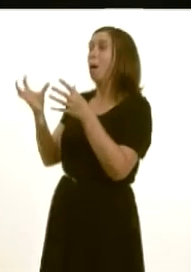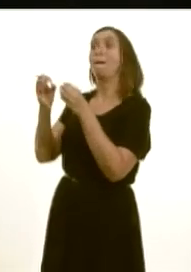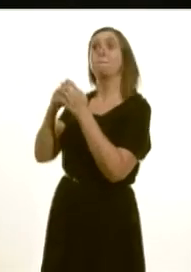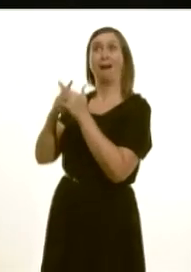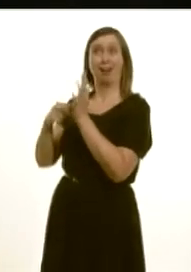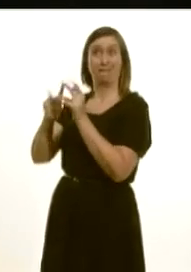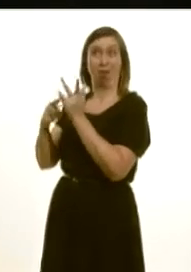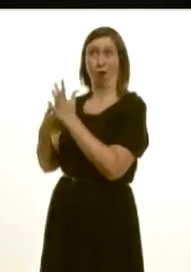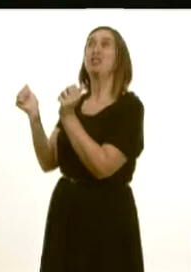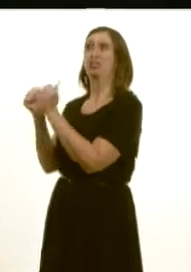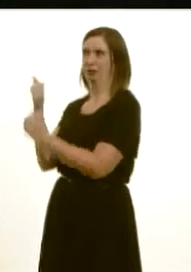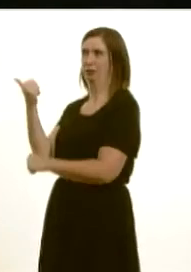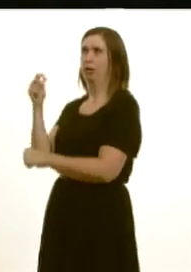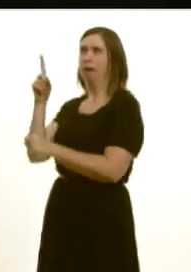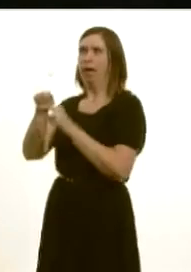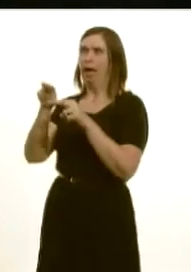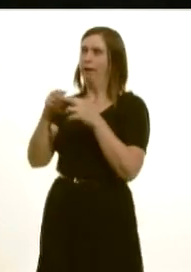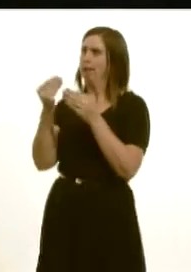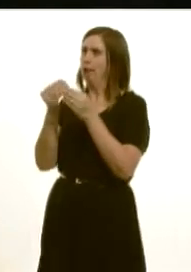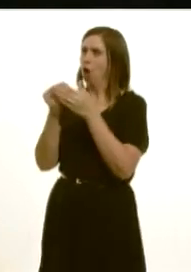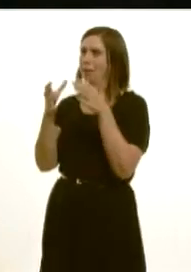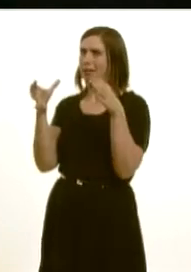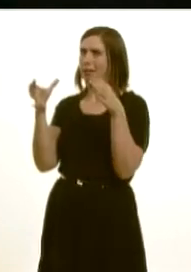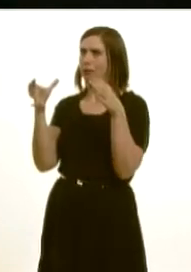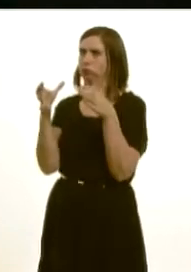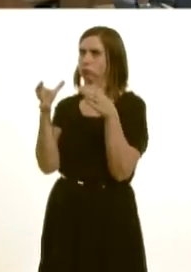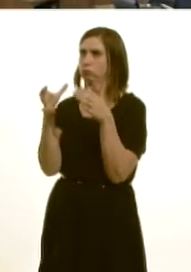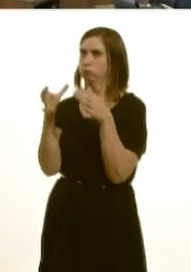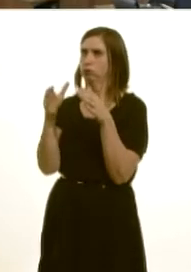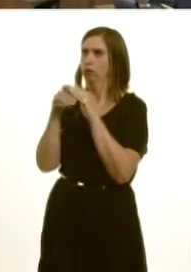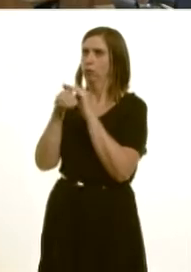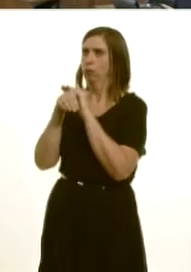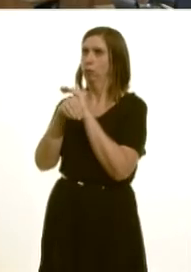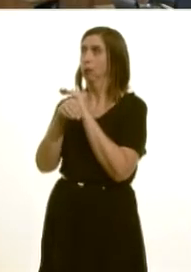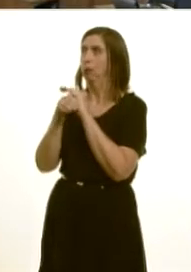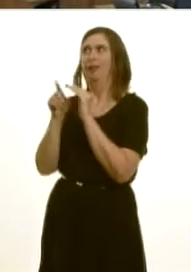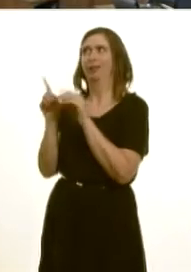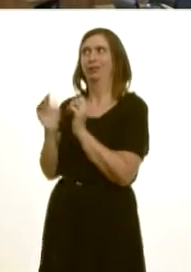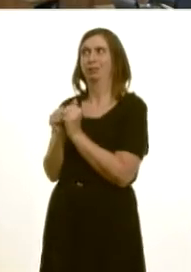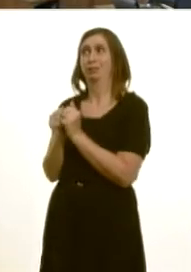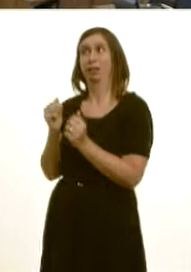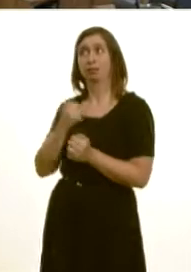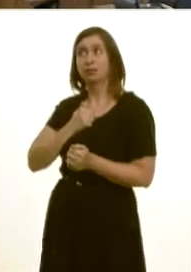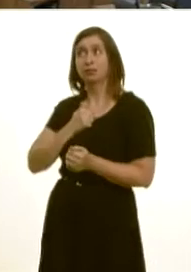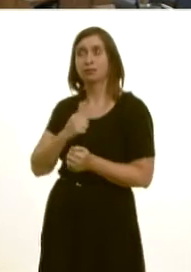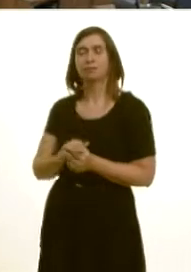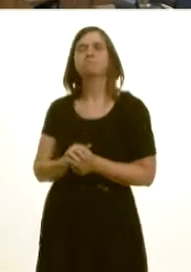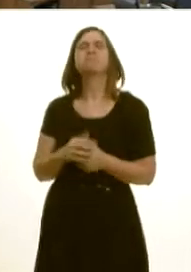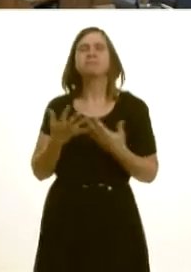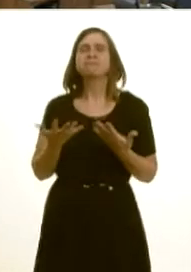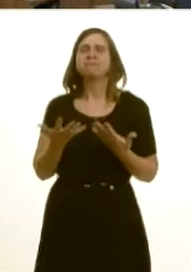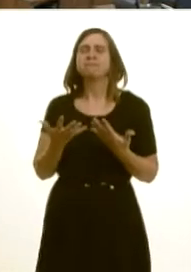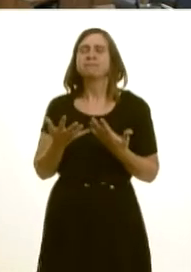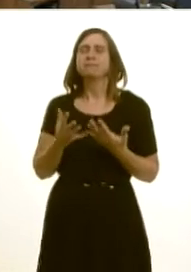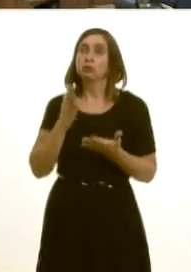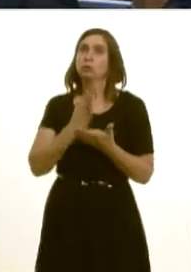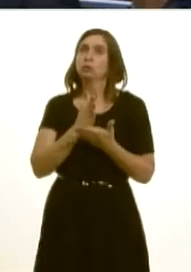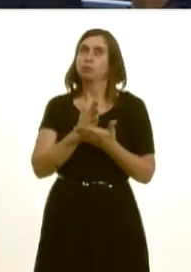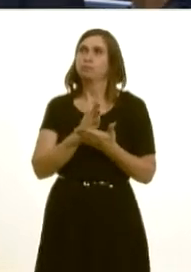so good when economic growth is shrinking? Carwyn Jones: That much is true. It is a start,